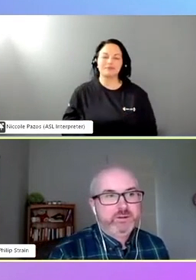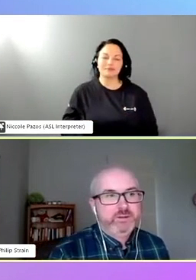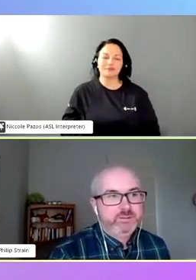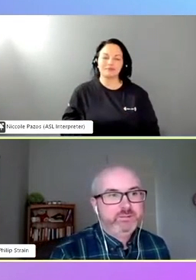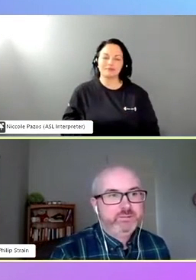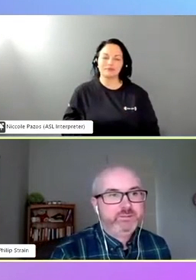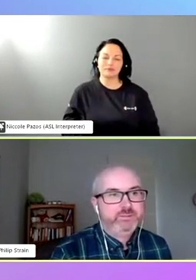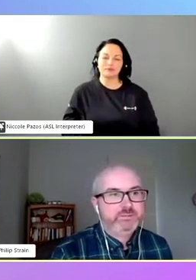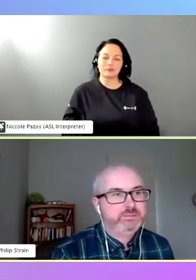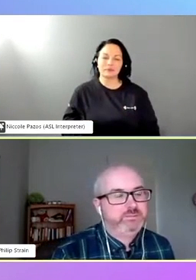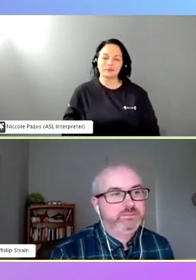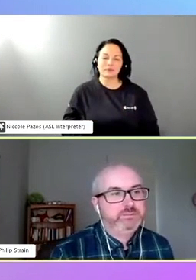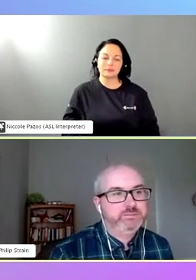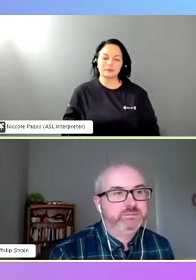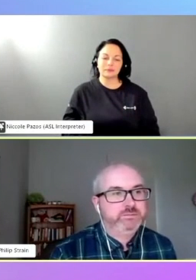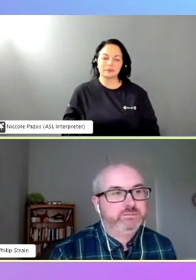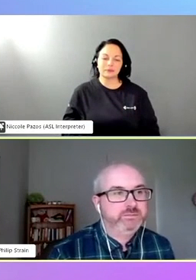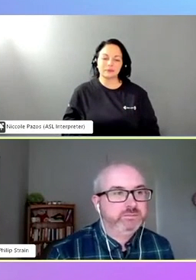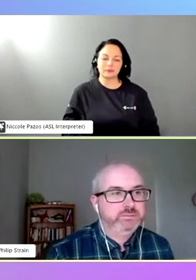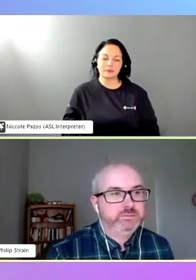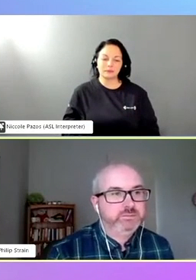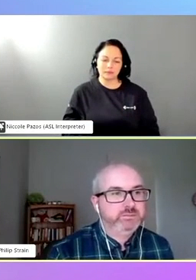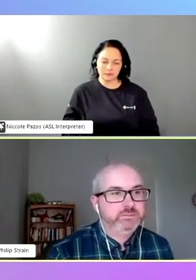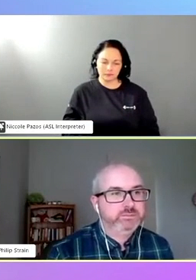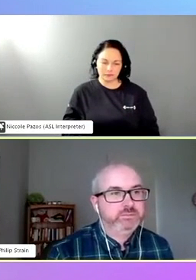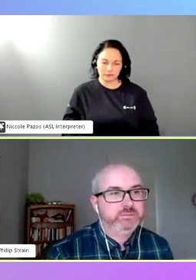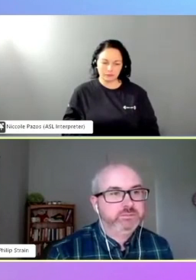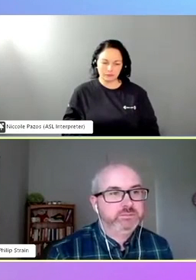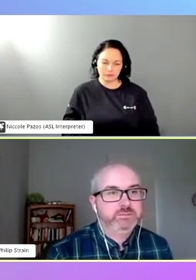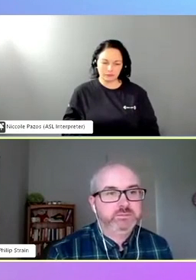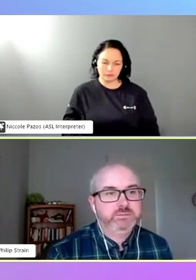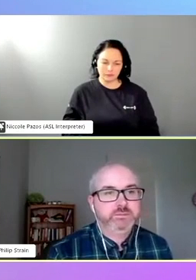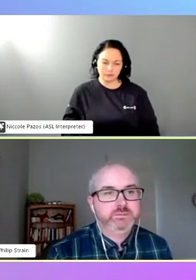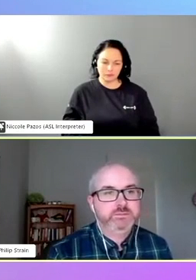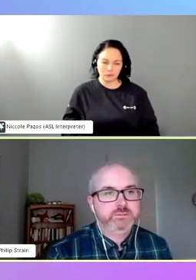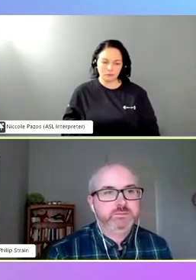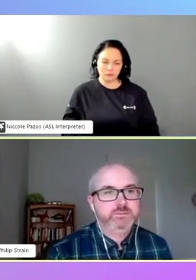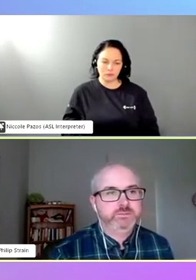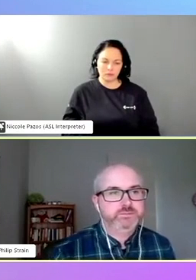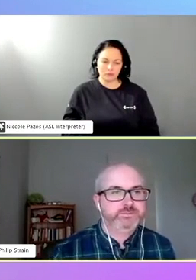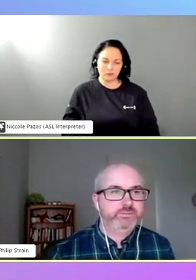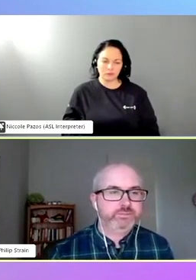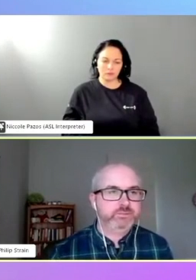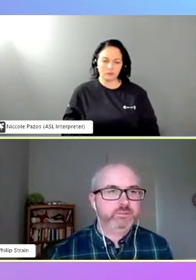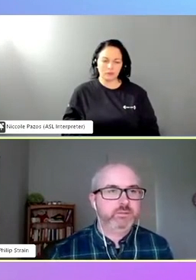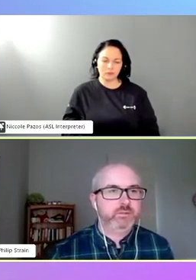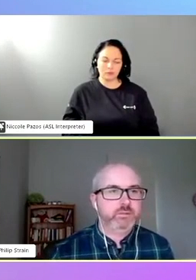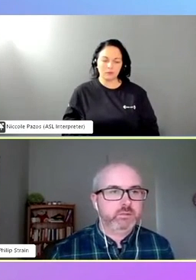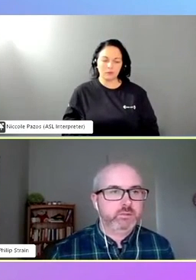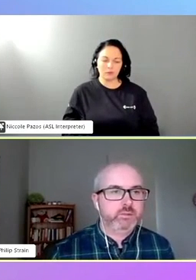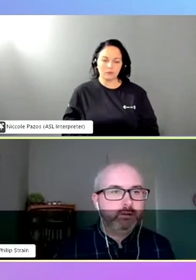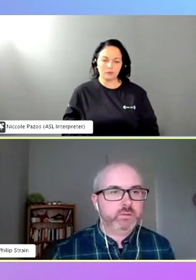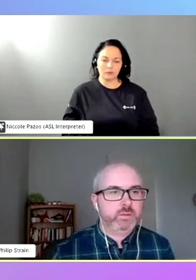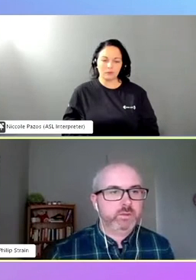made a shadow HTML object containing the semantic information to be consumed by screen reader.